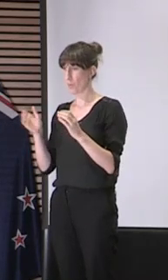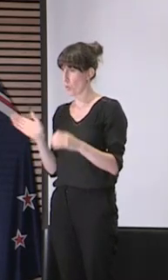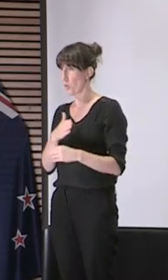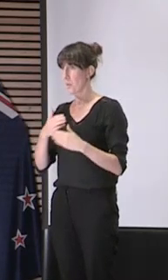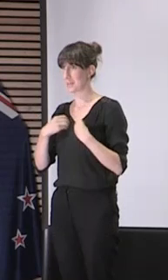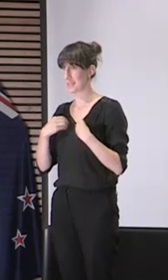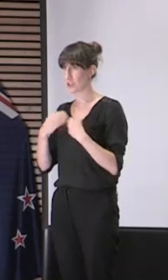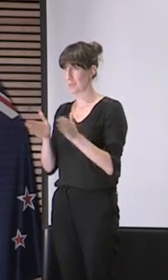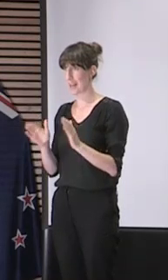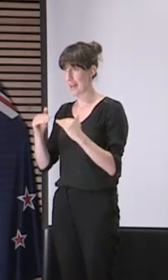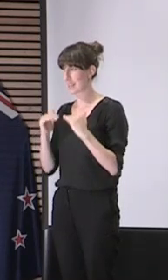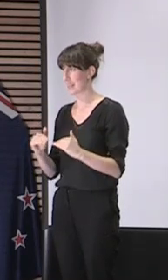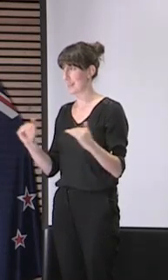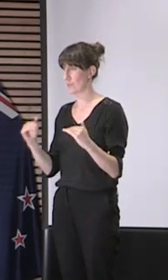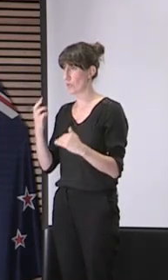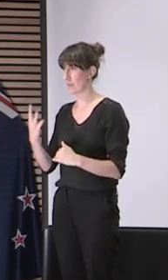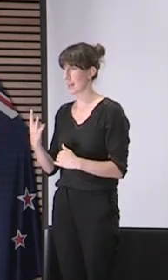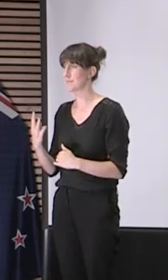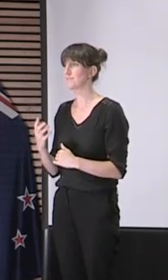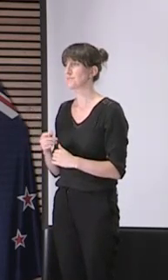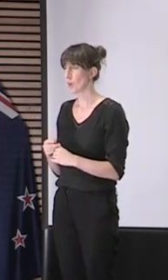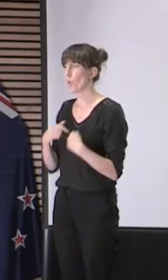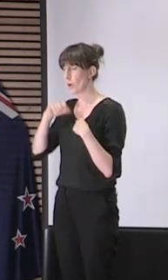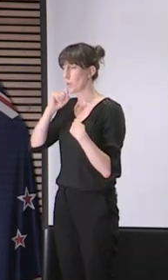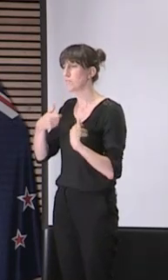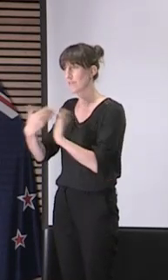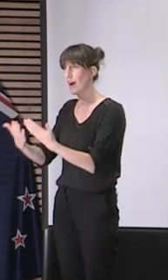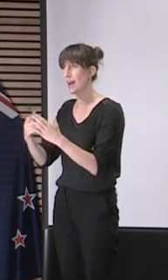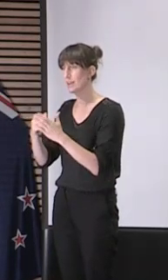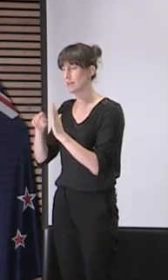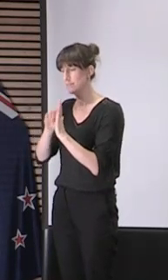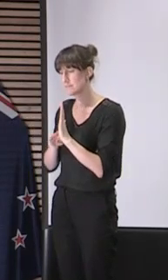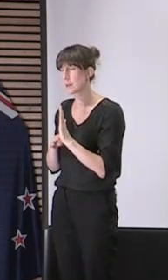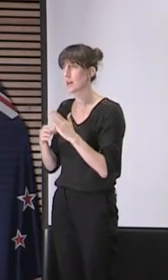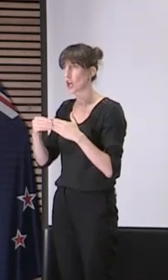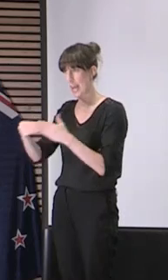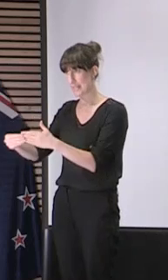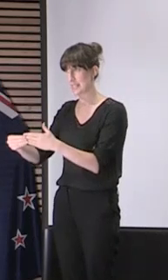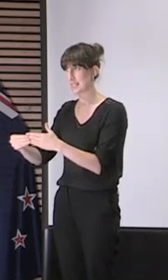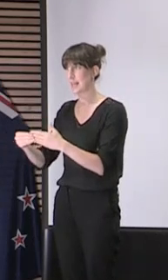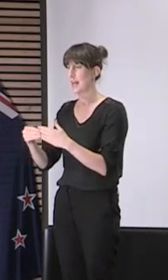PRIME MINISTER JACINDA No, not under level 3. You will see there are specific caveats. We will be